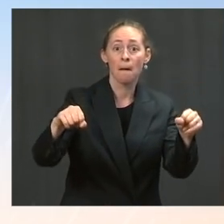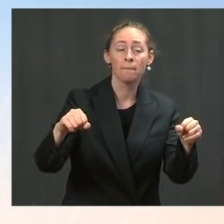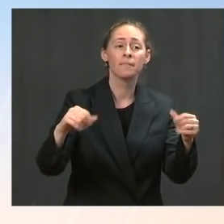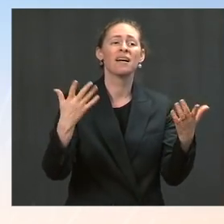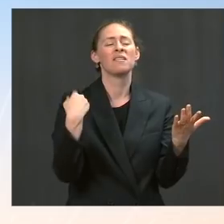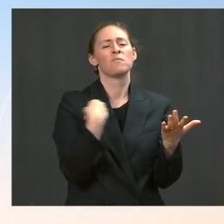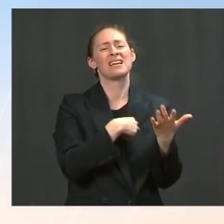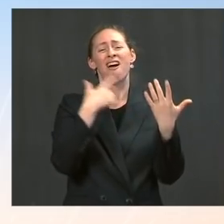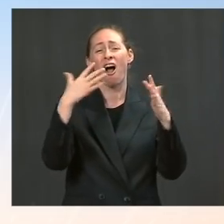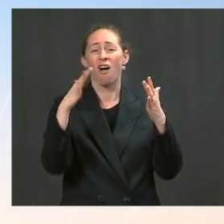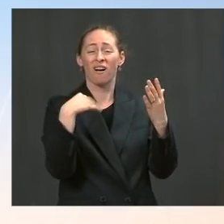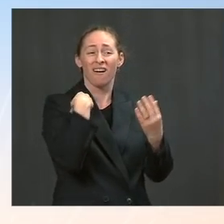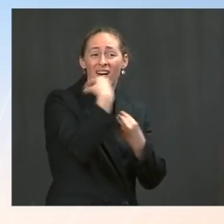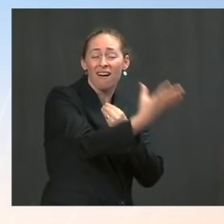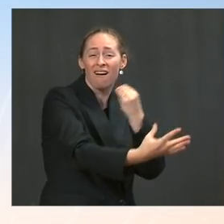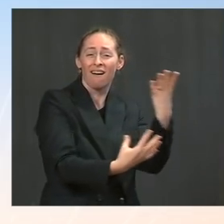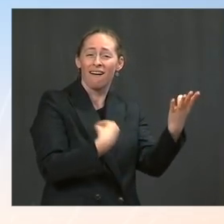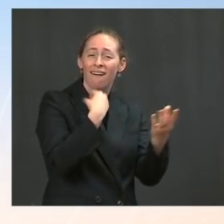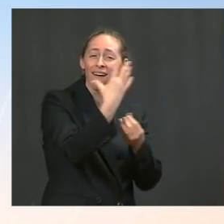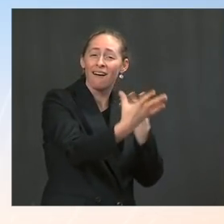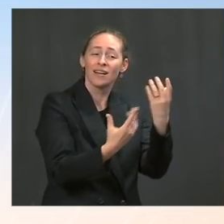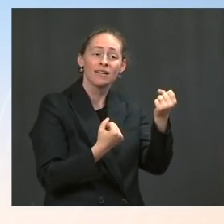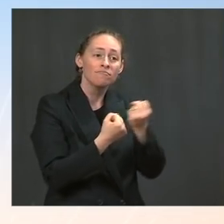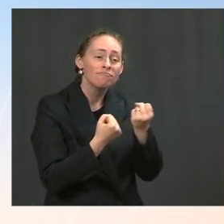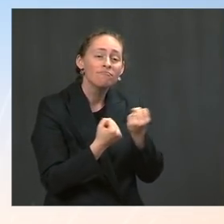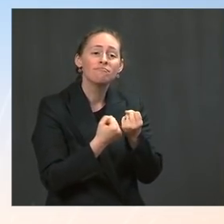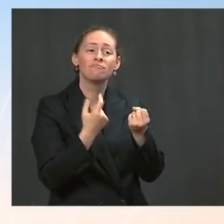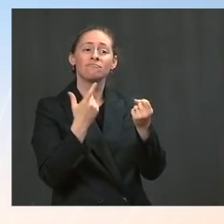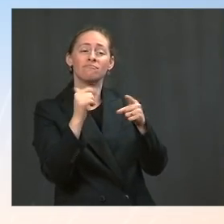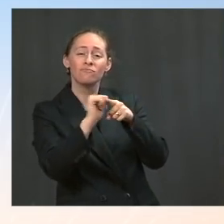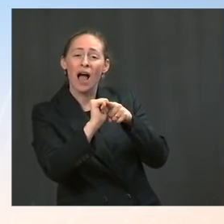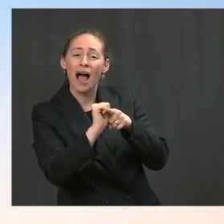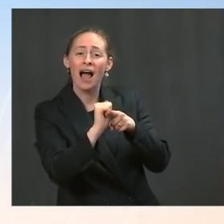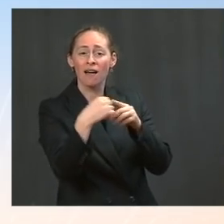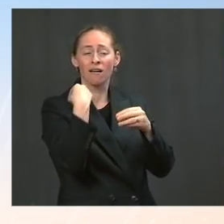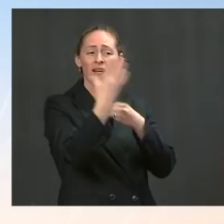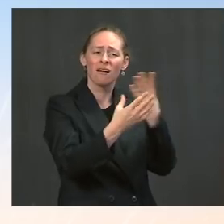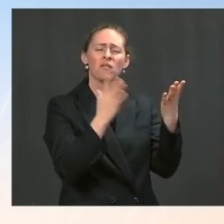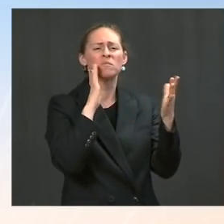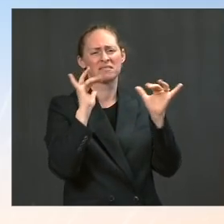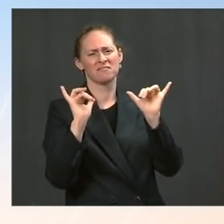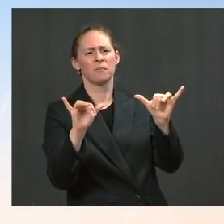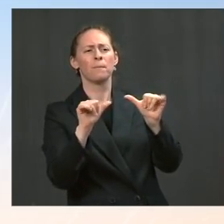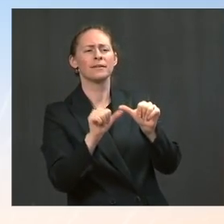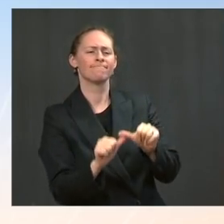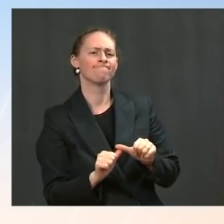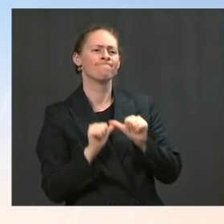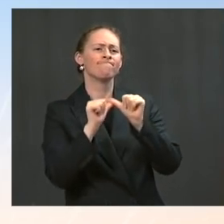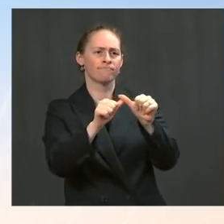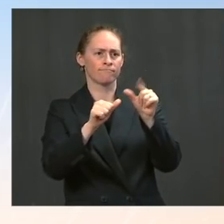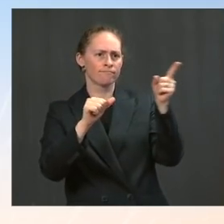We will continue to provide security assistance in the coming months to the Afghan National Forces.